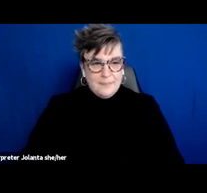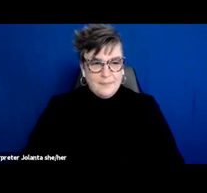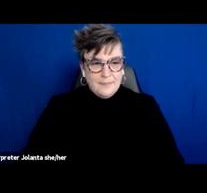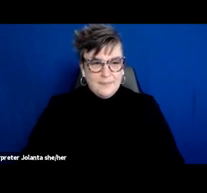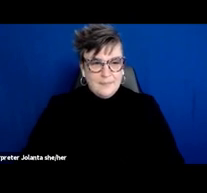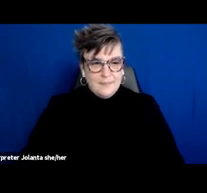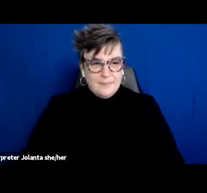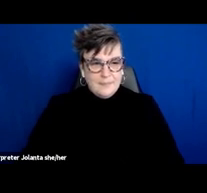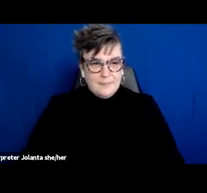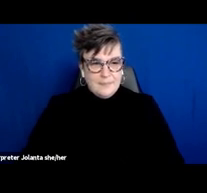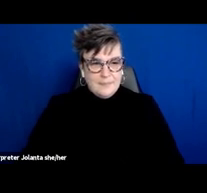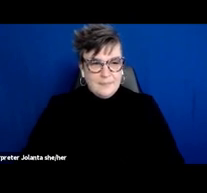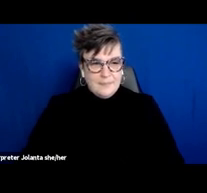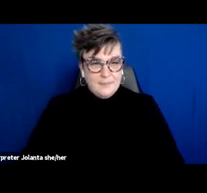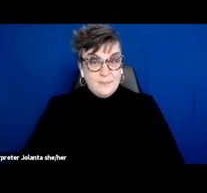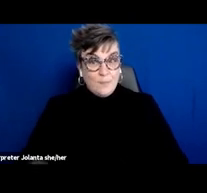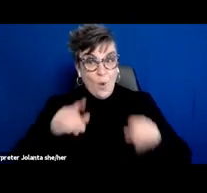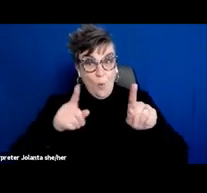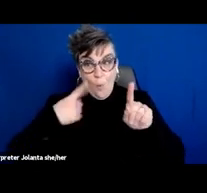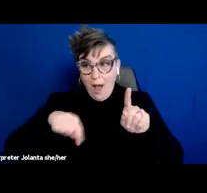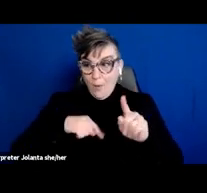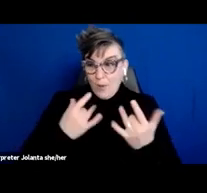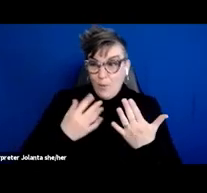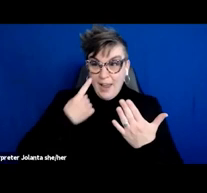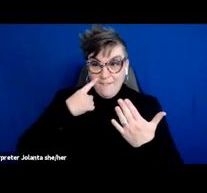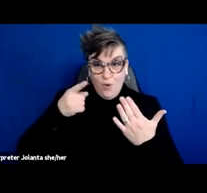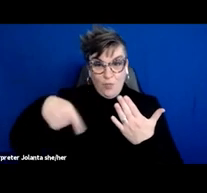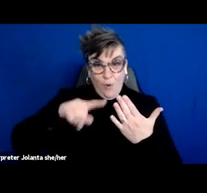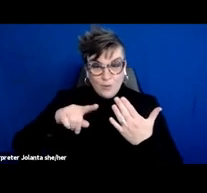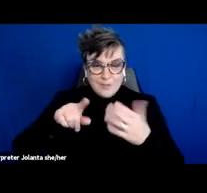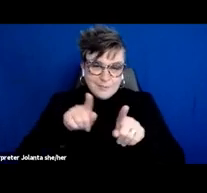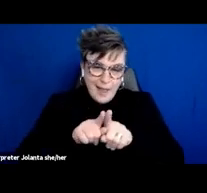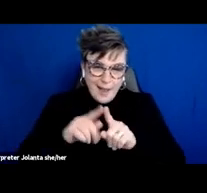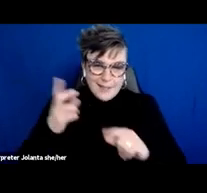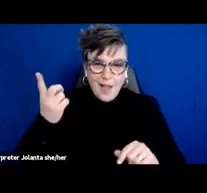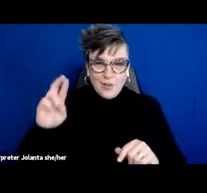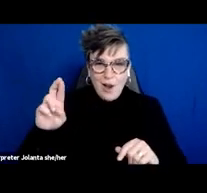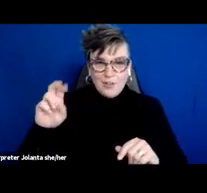While we wait for those to come in, as Dr. Cernich noted yesterday, the goal of this